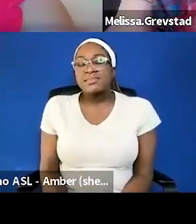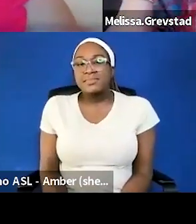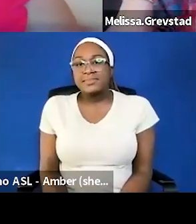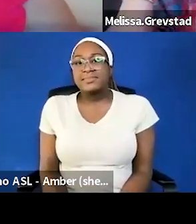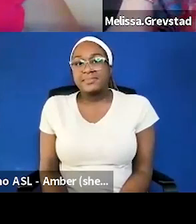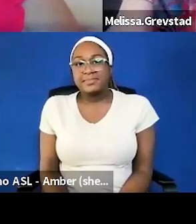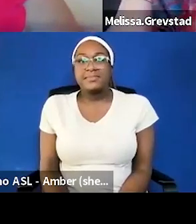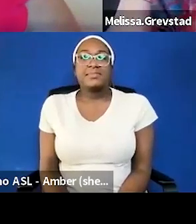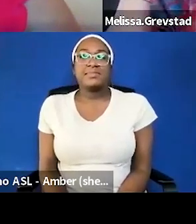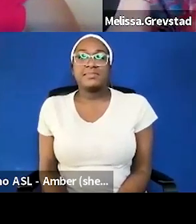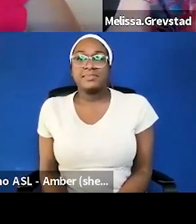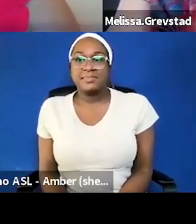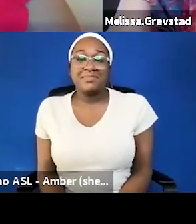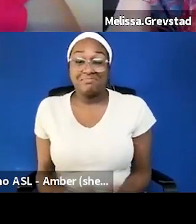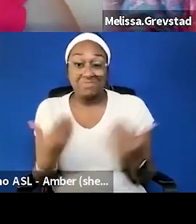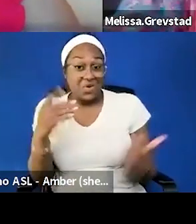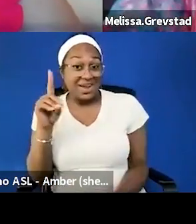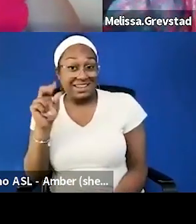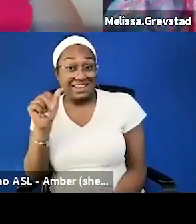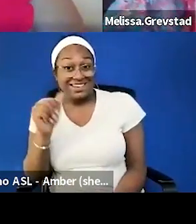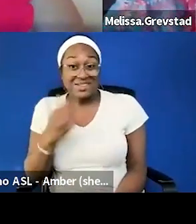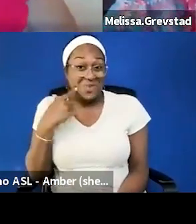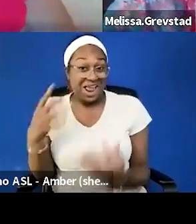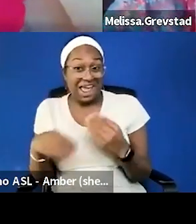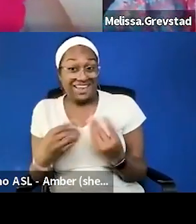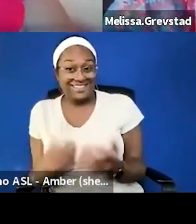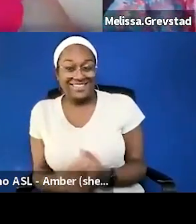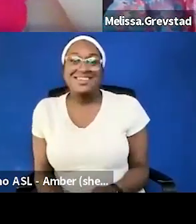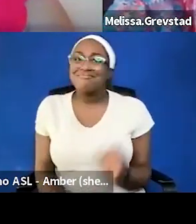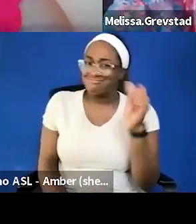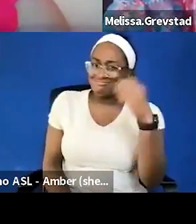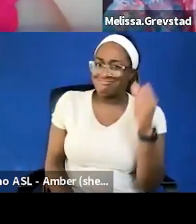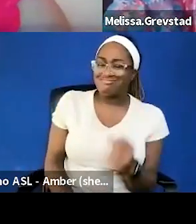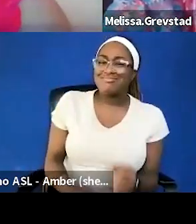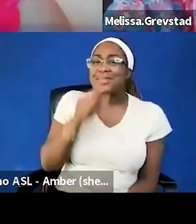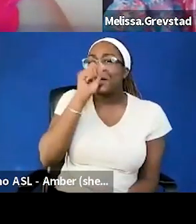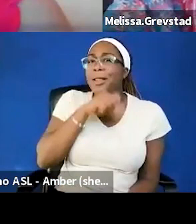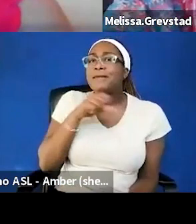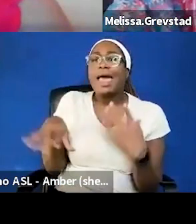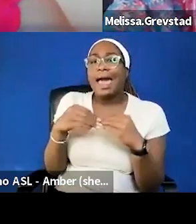and yet I was just going to ask you if you wanted to add. Yeah, like I would love to build on that and just say, I think,